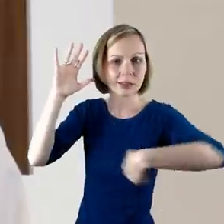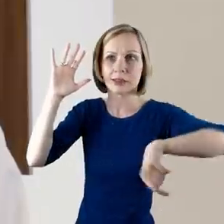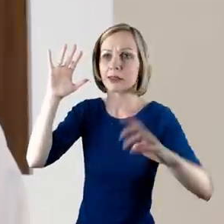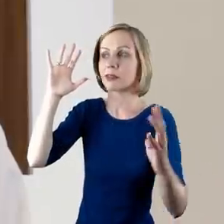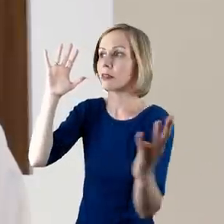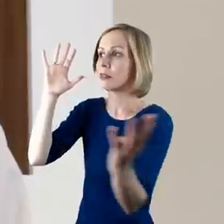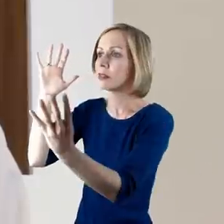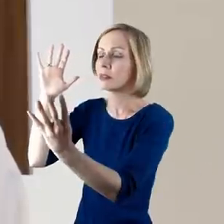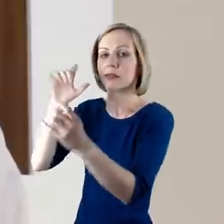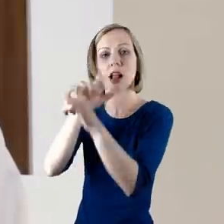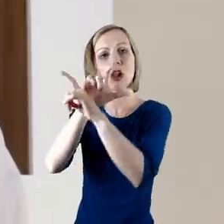(All) Lord, have mercy.